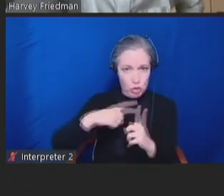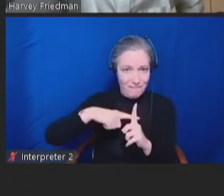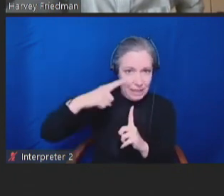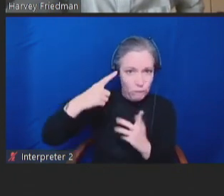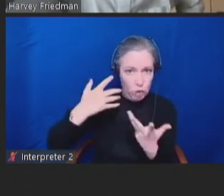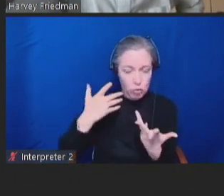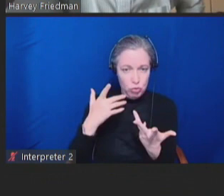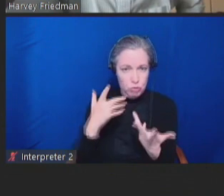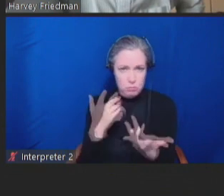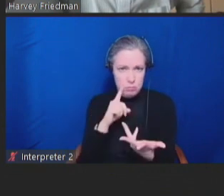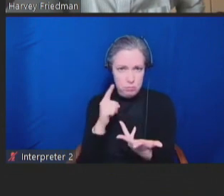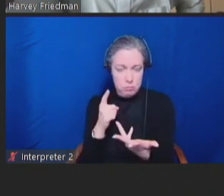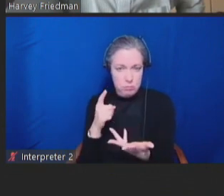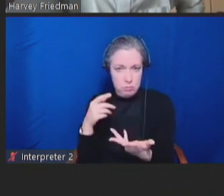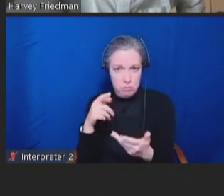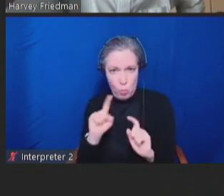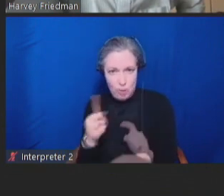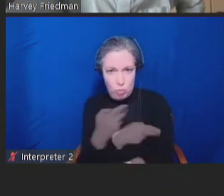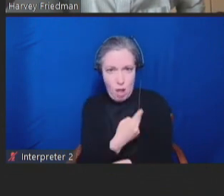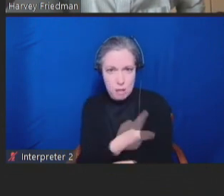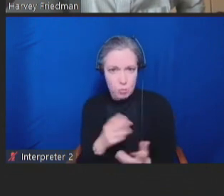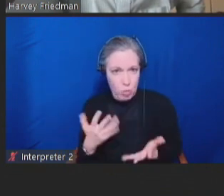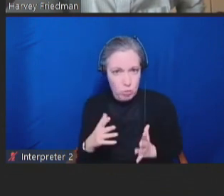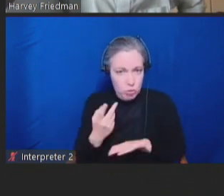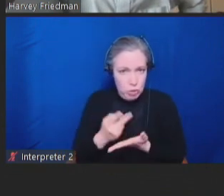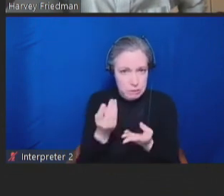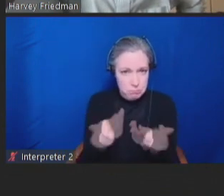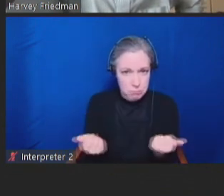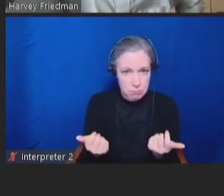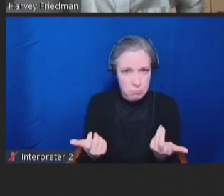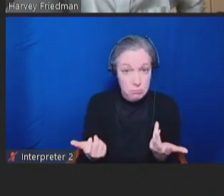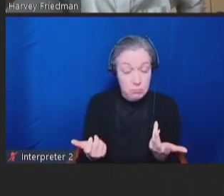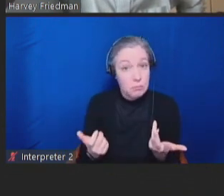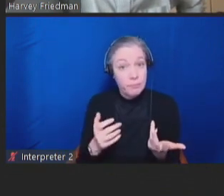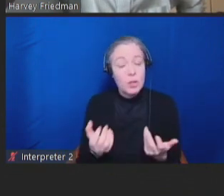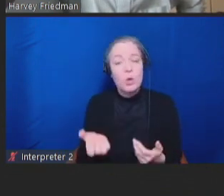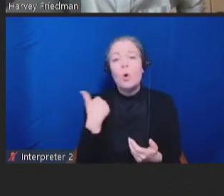do with the general now understanding the good safety profile of RNA vaccines.